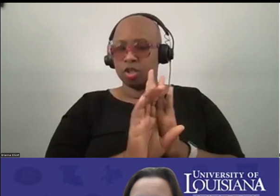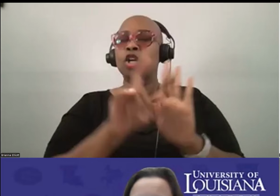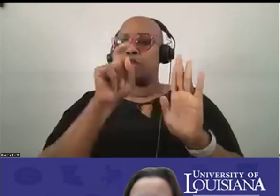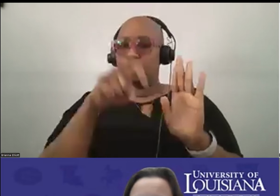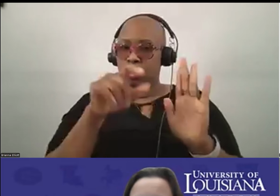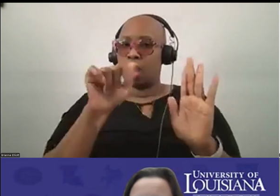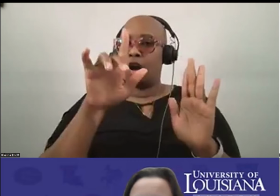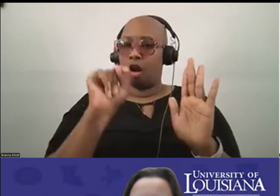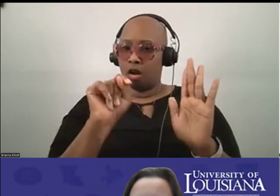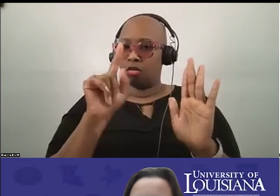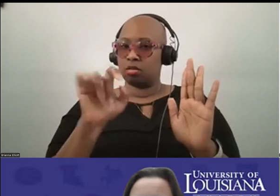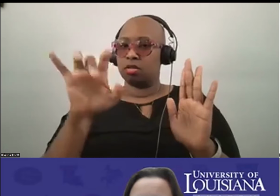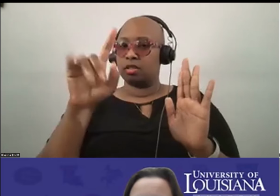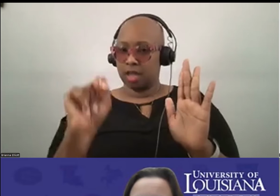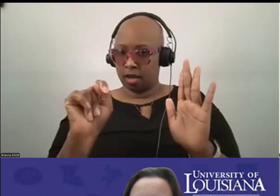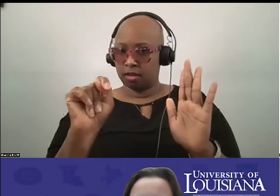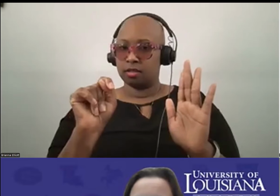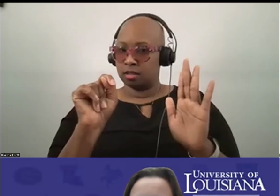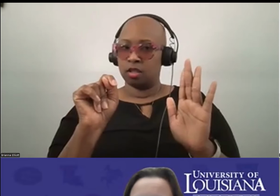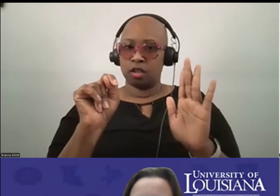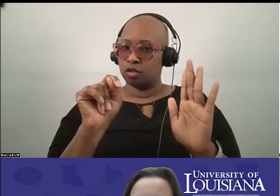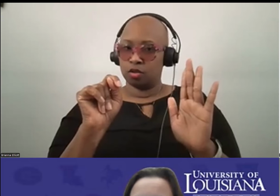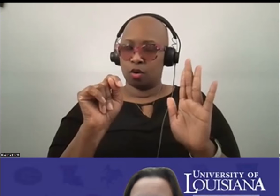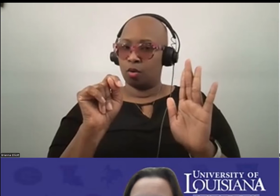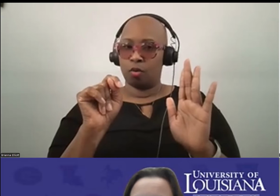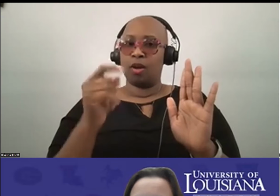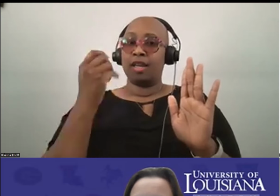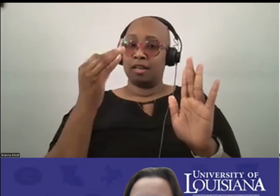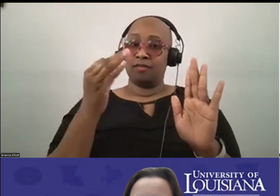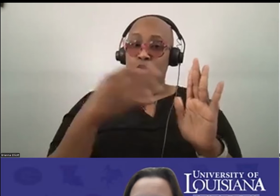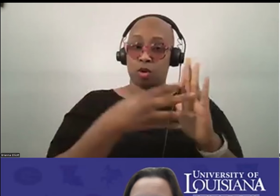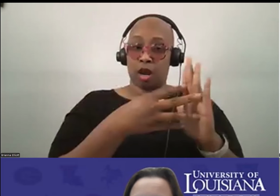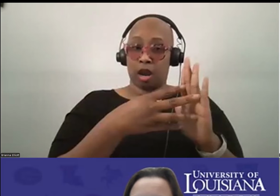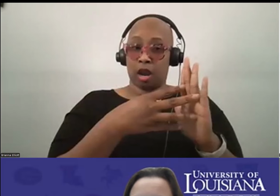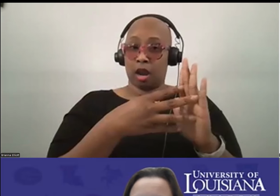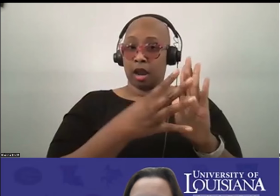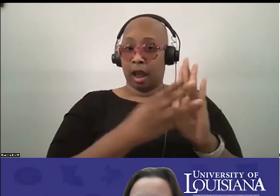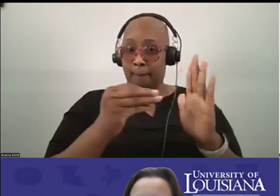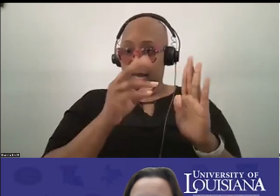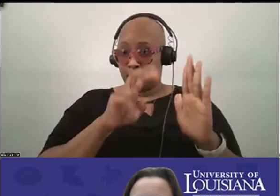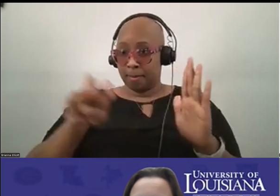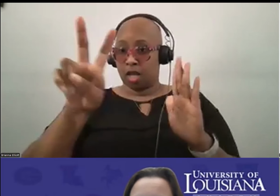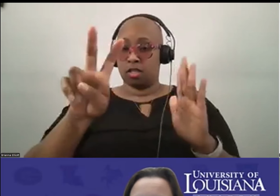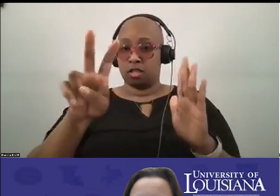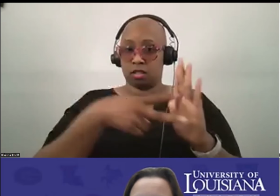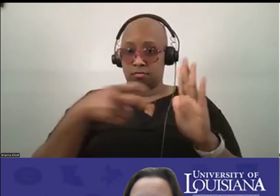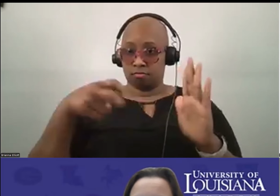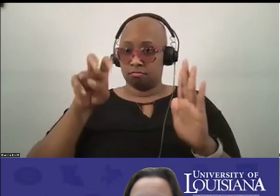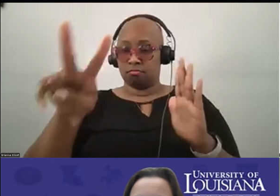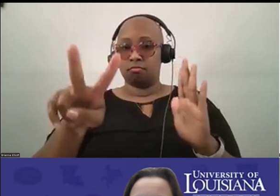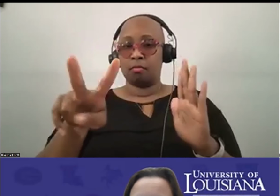going to be screen reader friendly. So, if you have just copied and pasted, if it's something where it's inherent to Word and it's in the text, I would not be surprised if a screen reader can